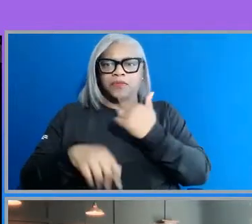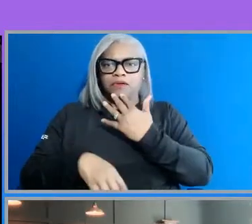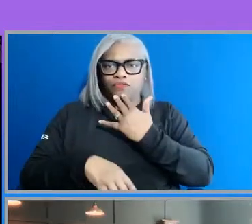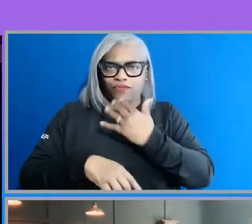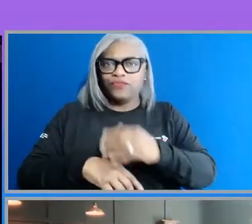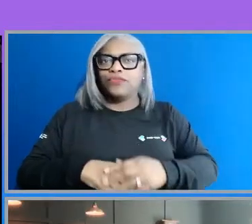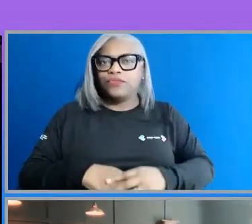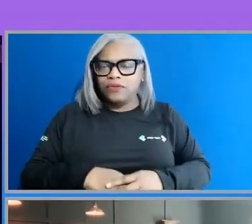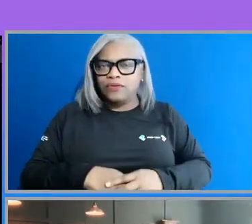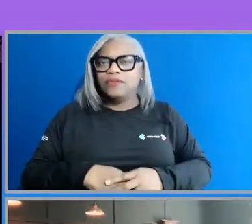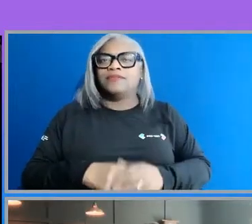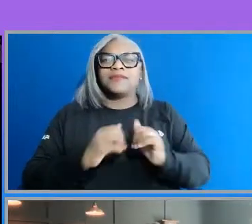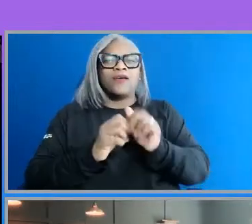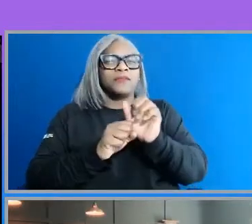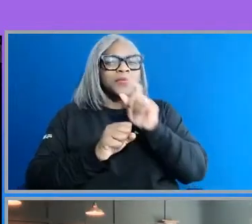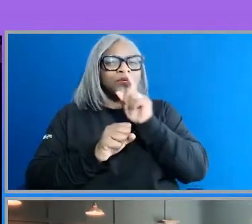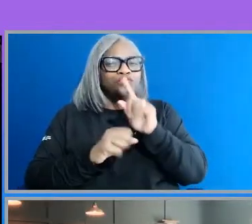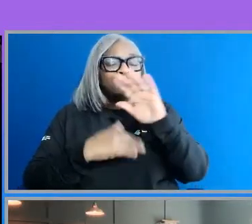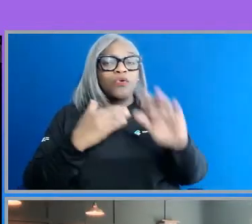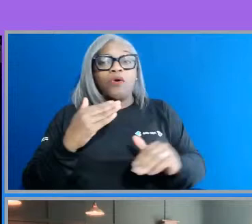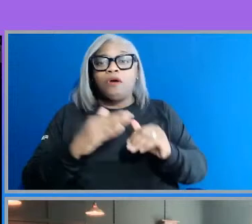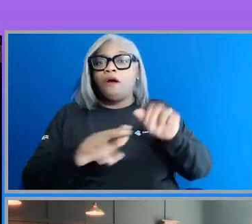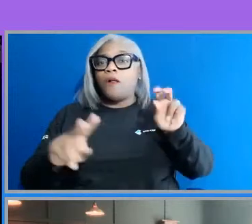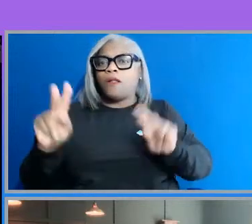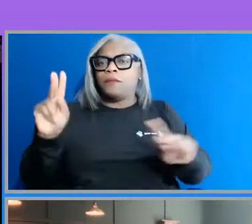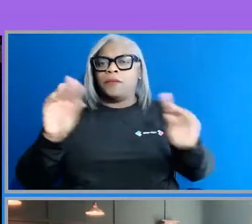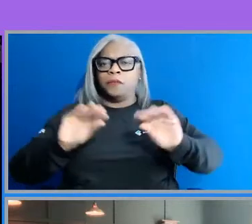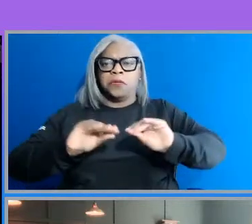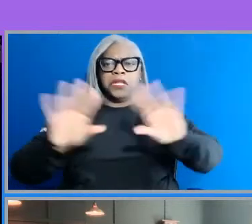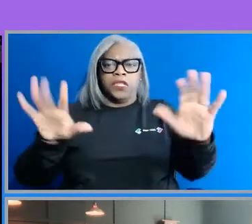how do we make sure that all people are clear what the links